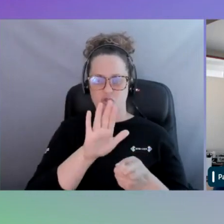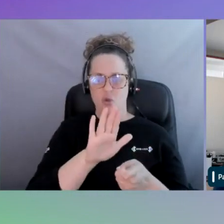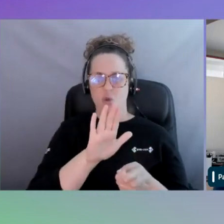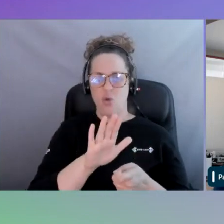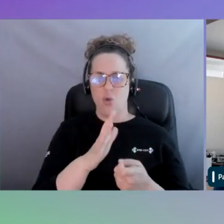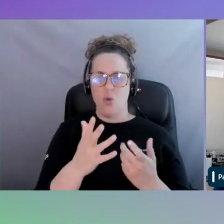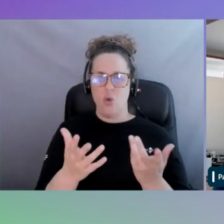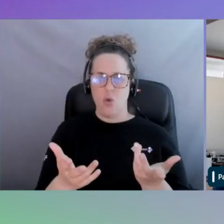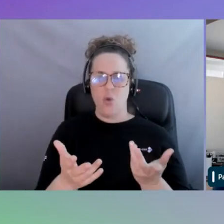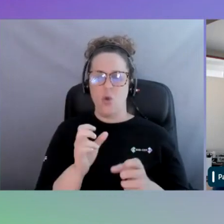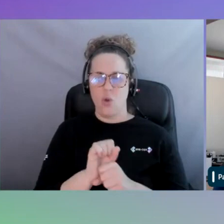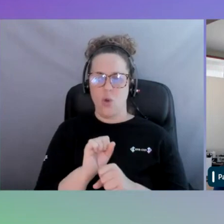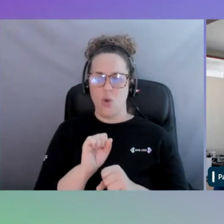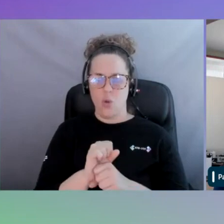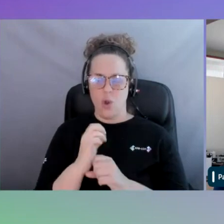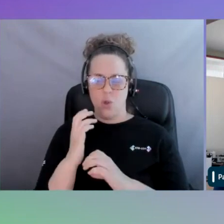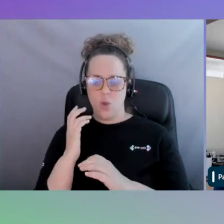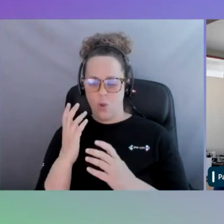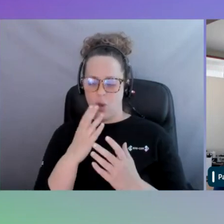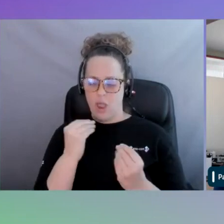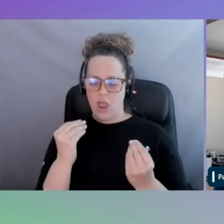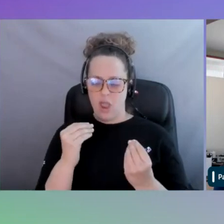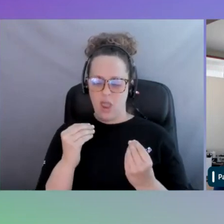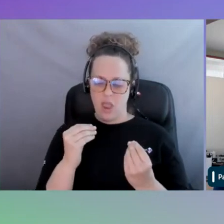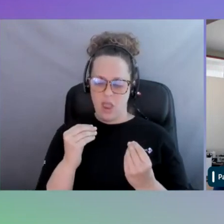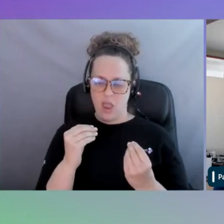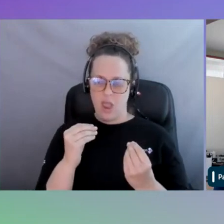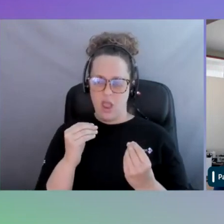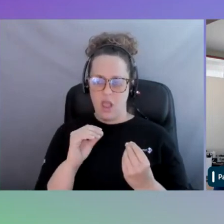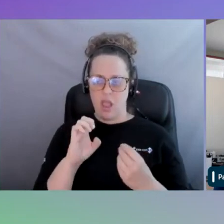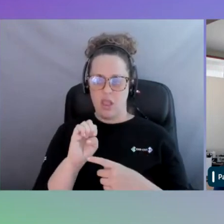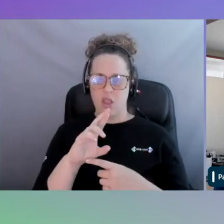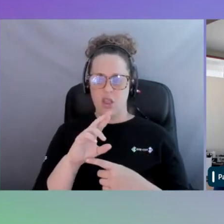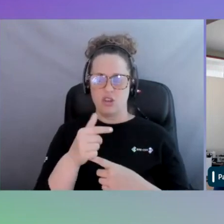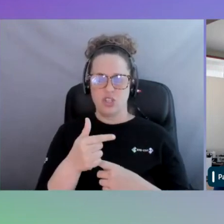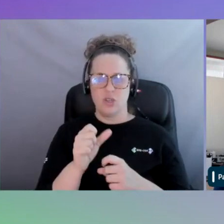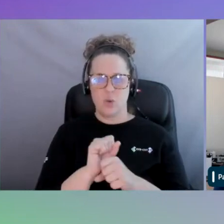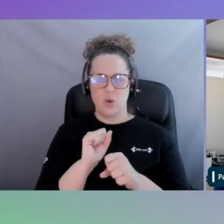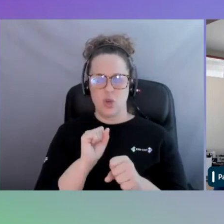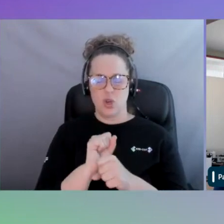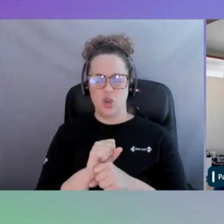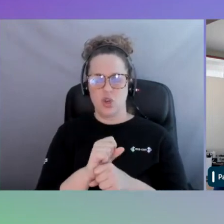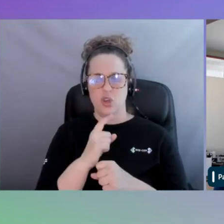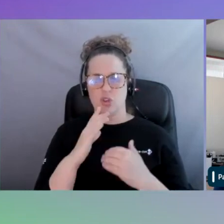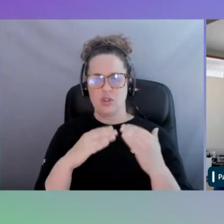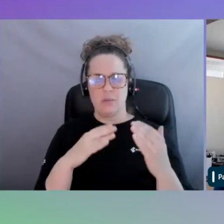workload and that erg work. So it's a balancing act, but show